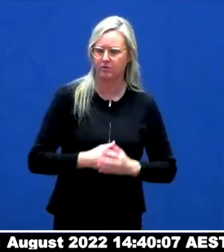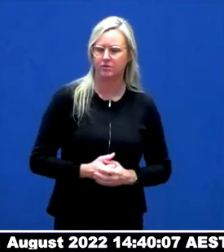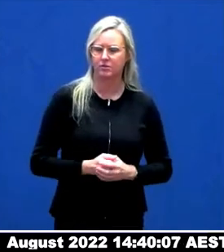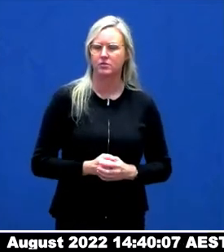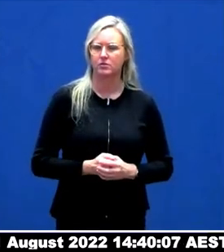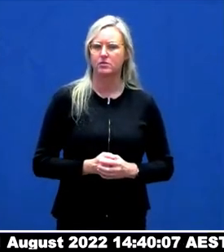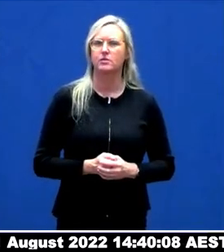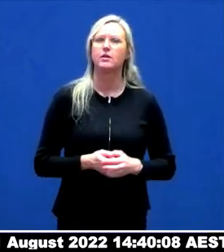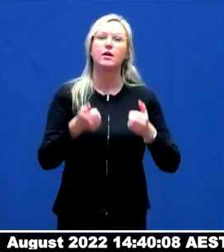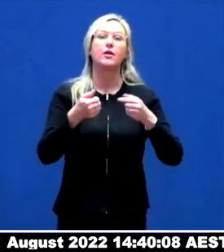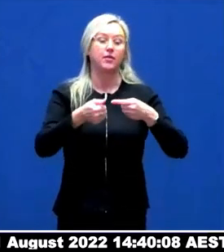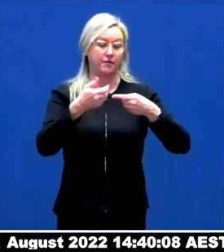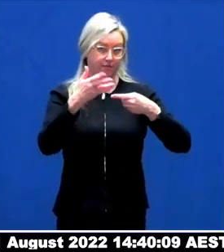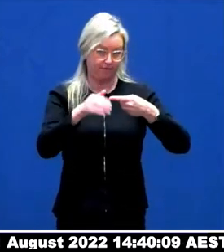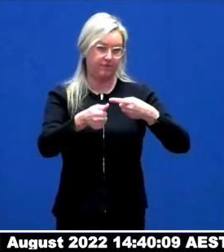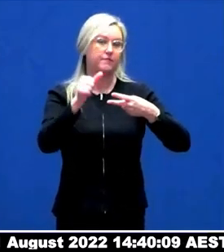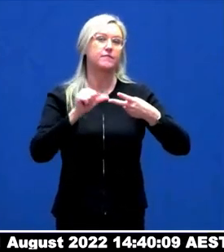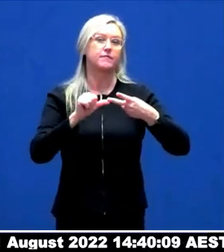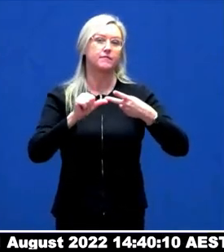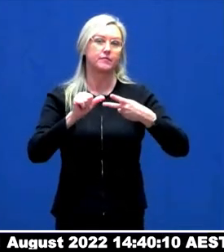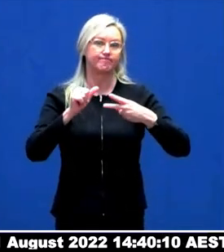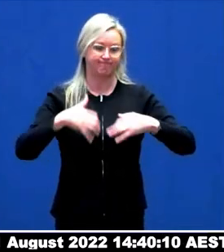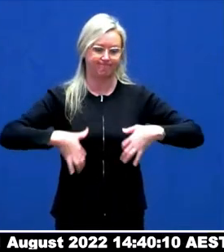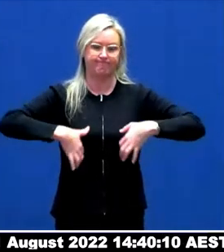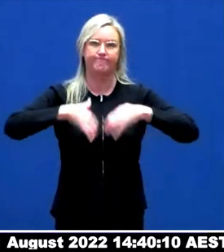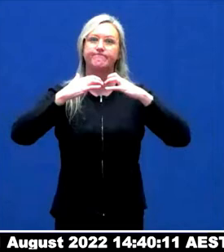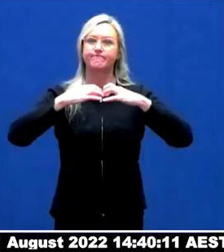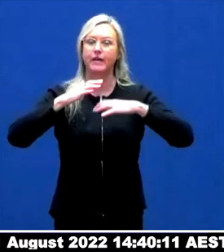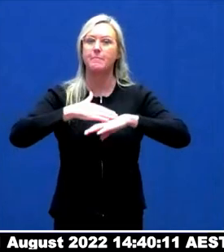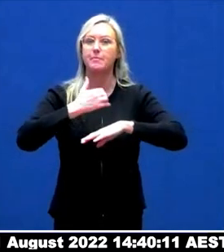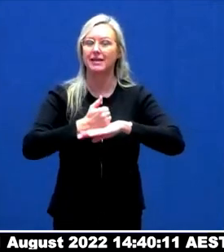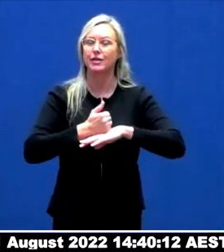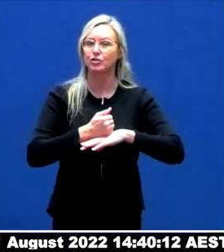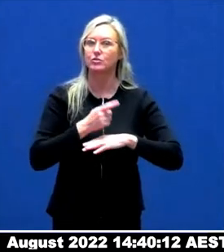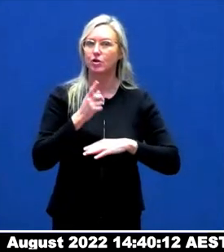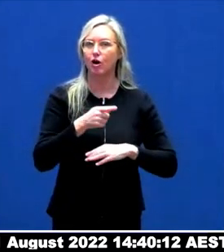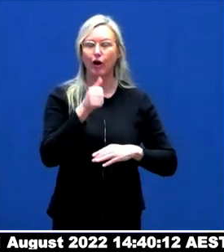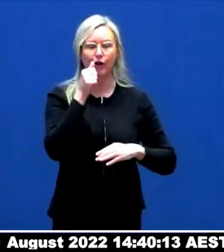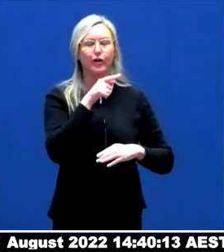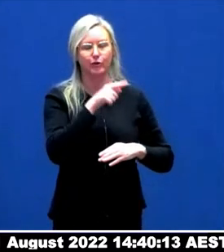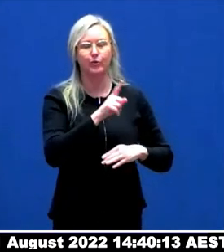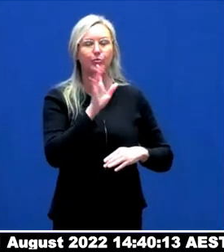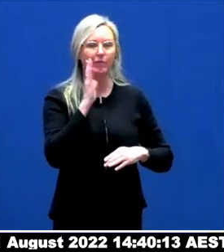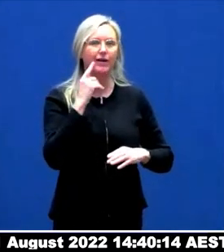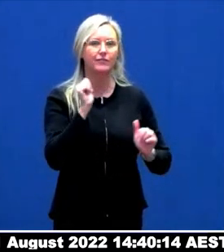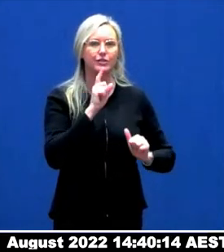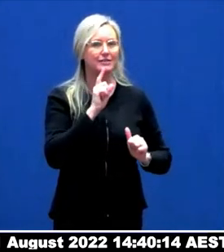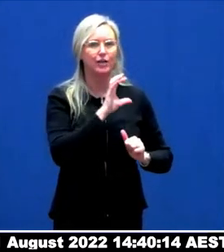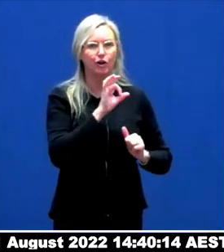Then stage 2, implementation. I accept what you said about you're not familiar with this, but presumably the